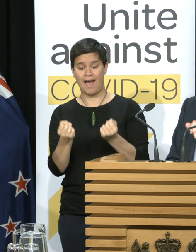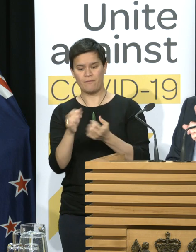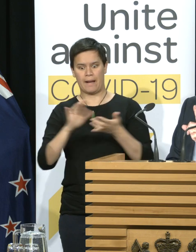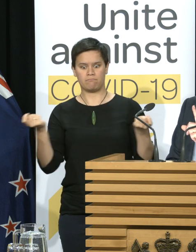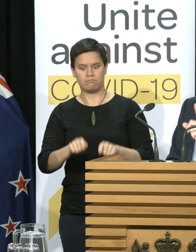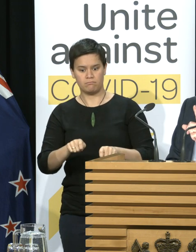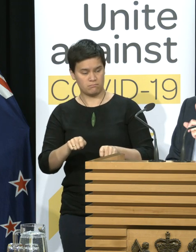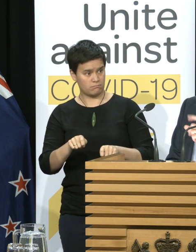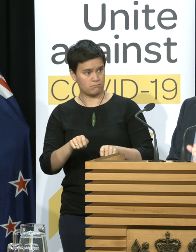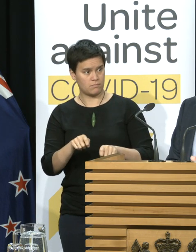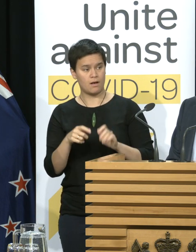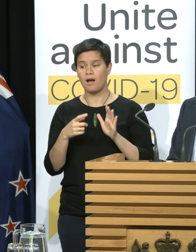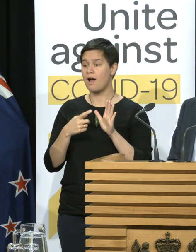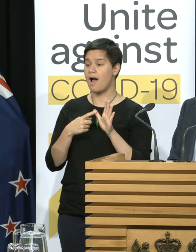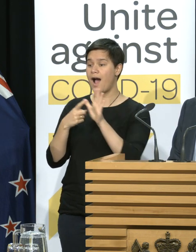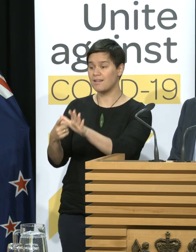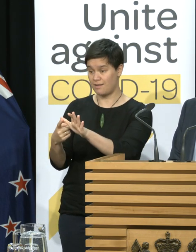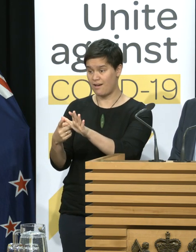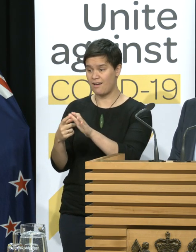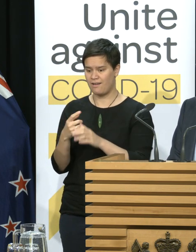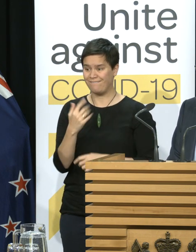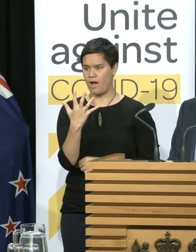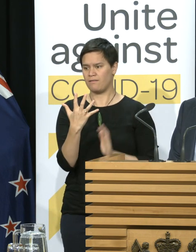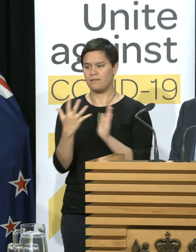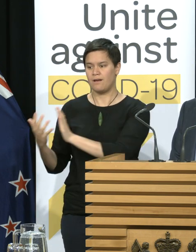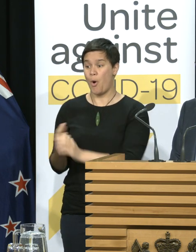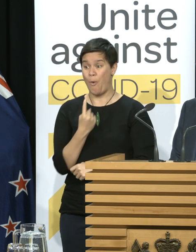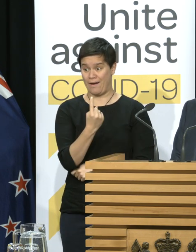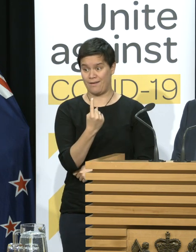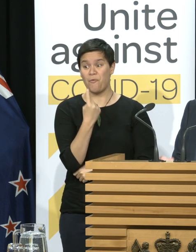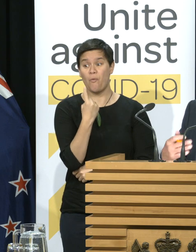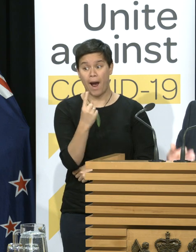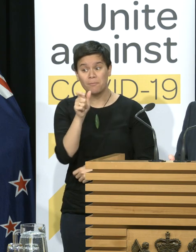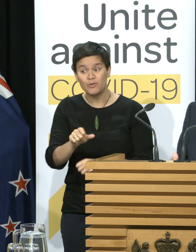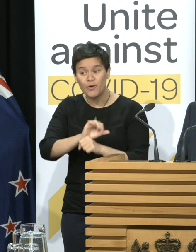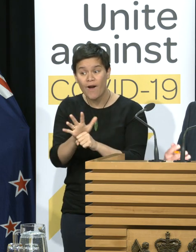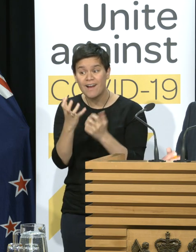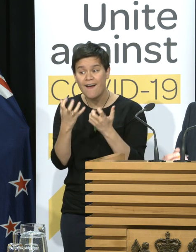One case is enough to trigger a big response. And then once we've gathered information